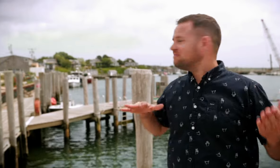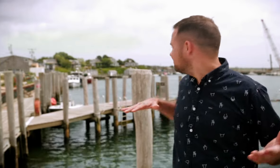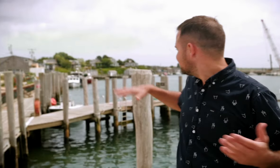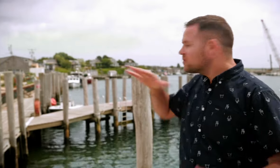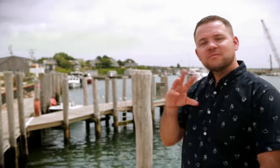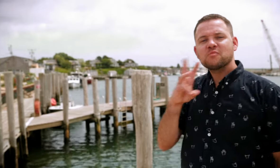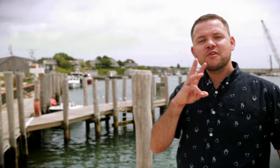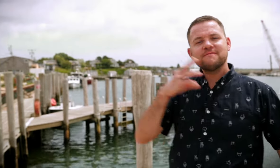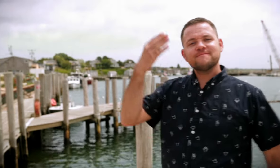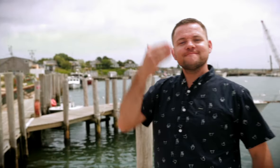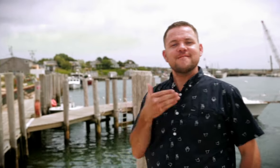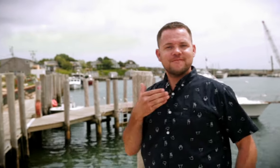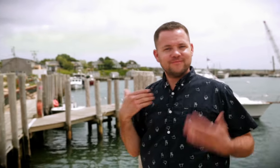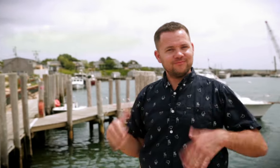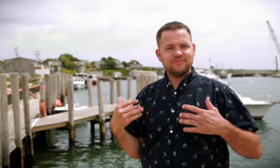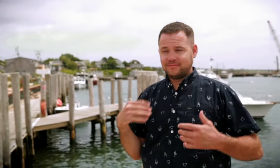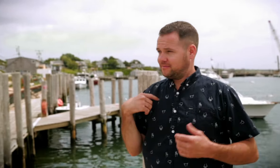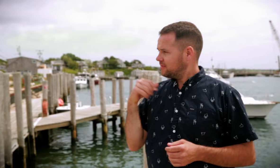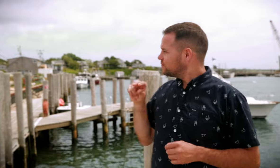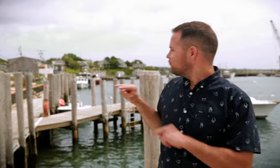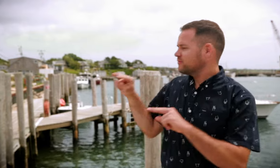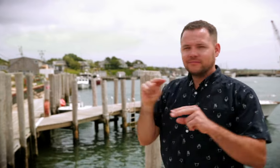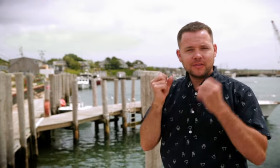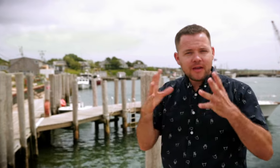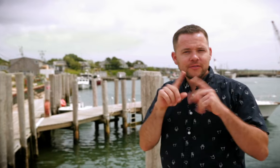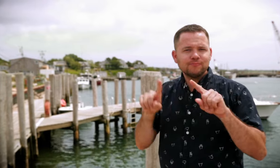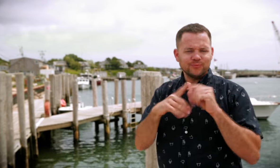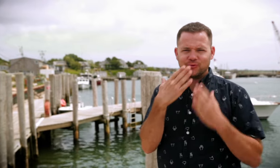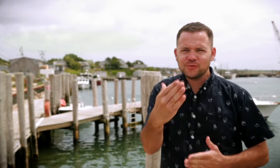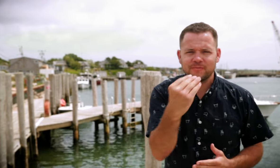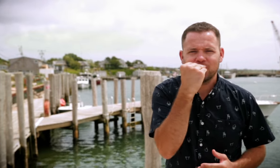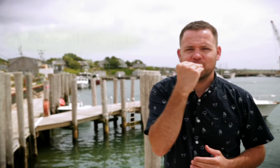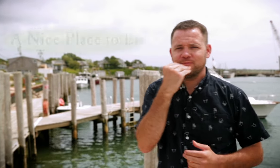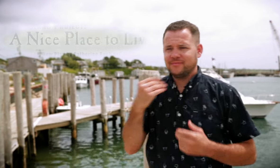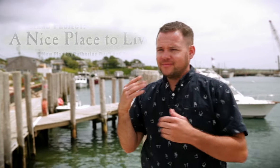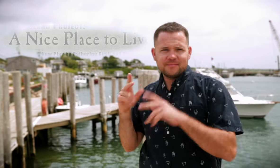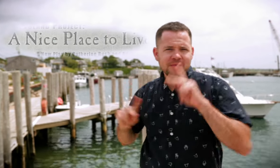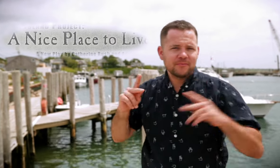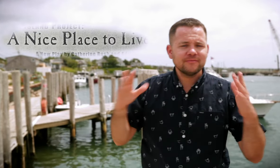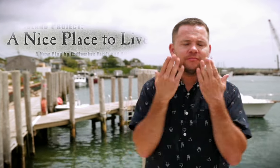Here at the waterfront, you can eat well amid friendly and warm people.